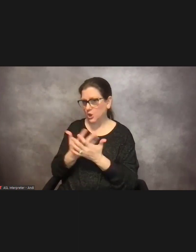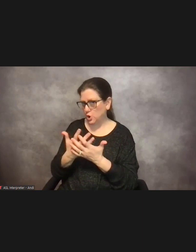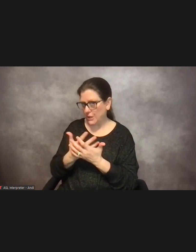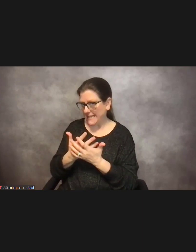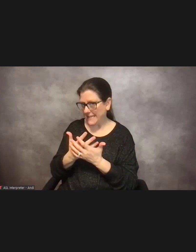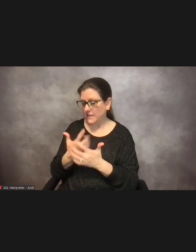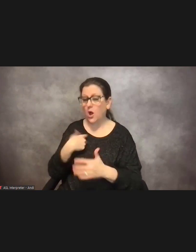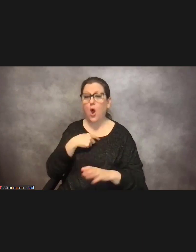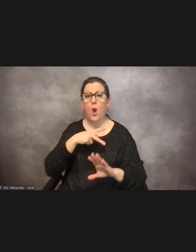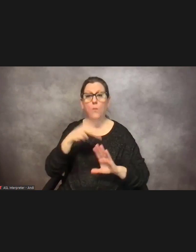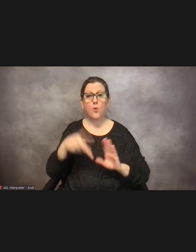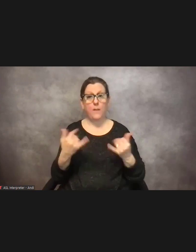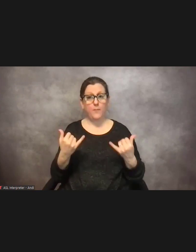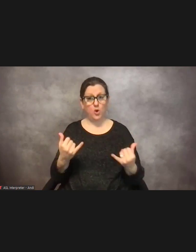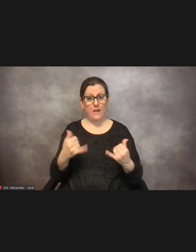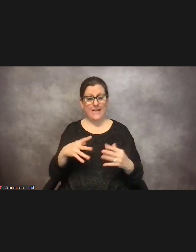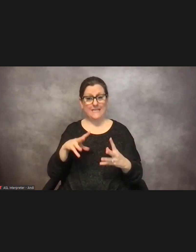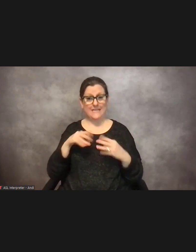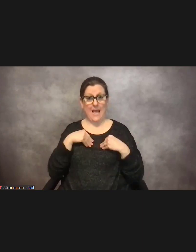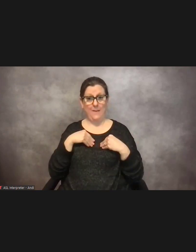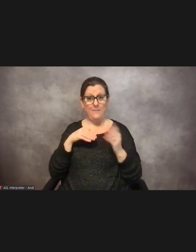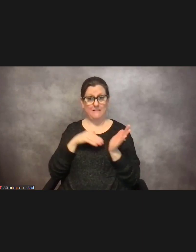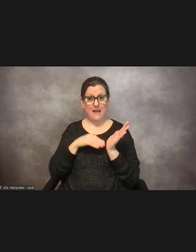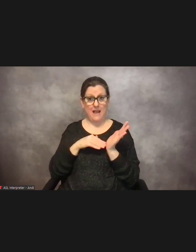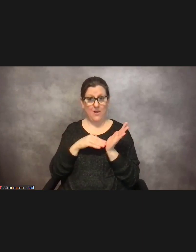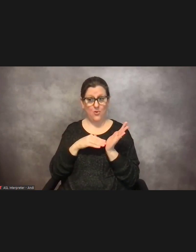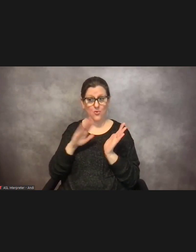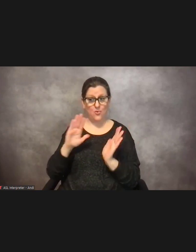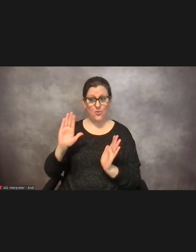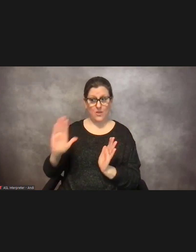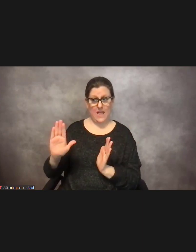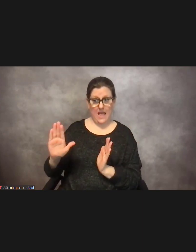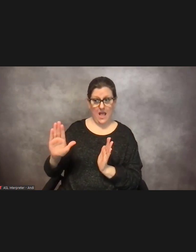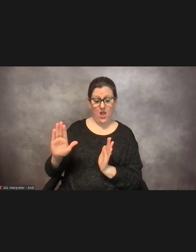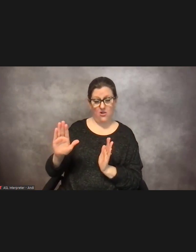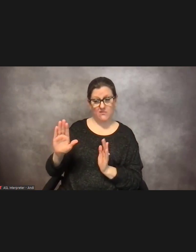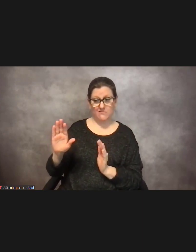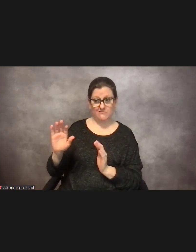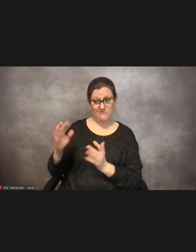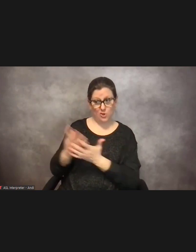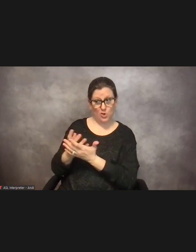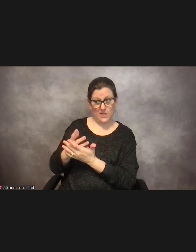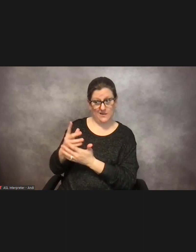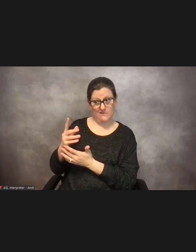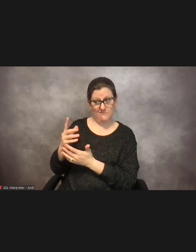Um, our program currently accepts our doctors as the screening tool.